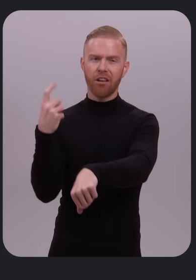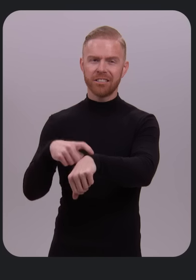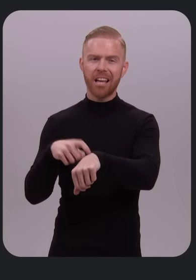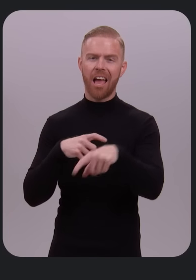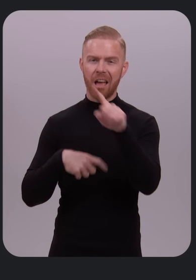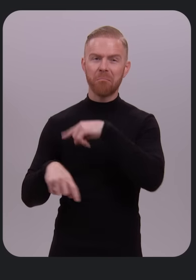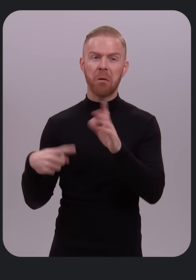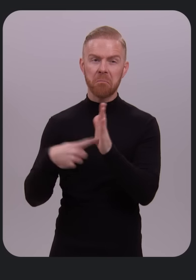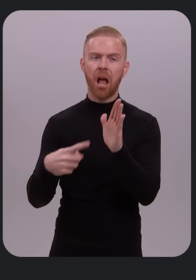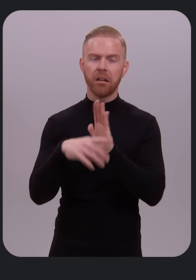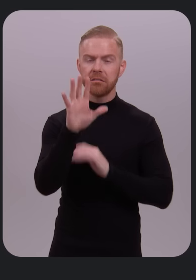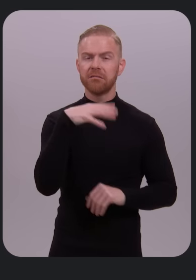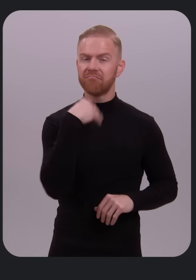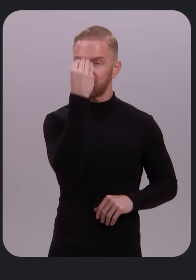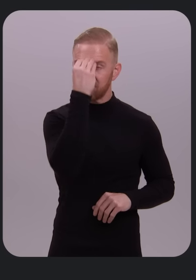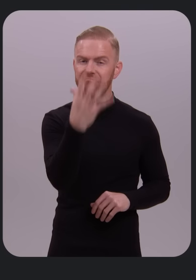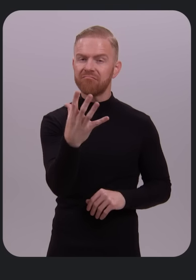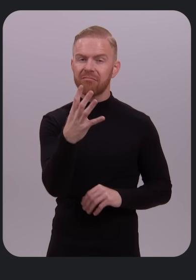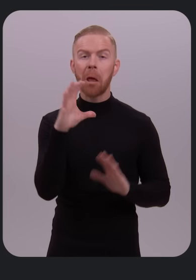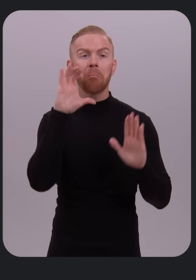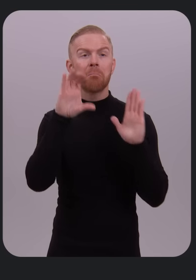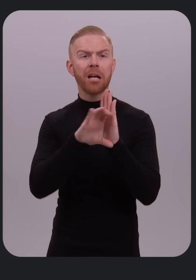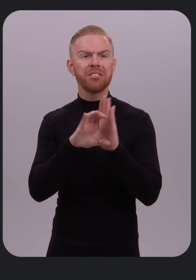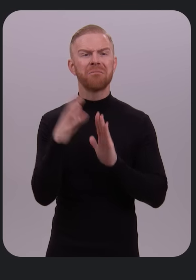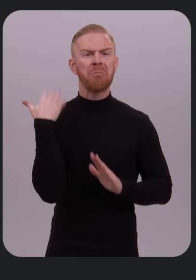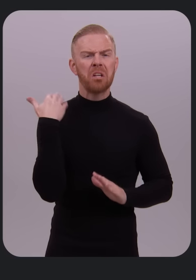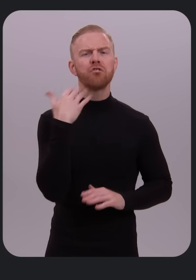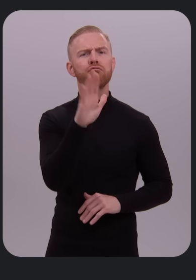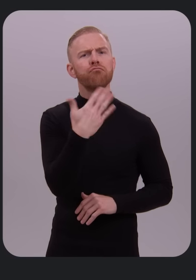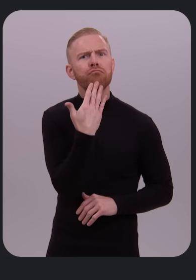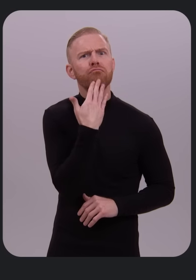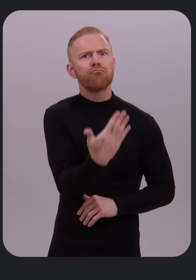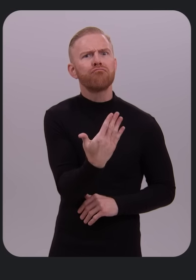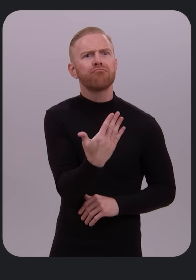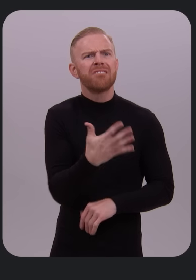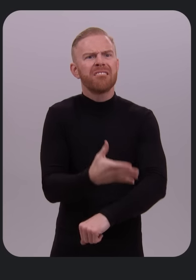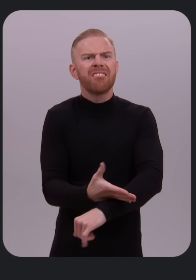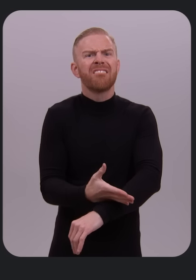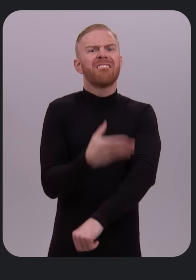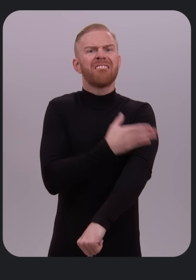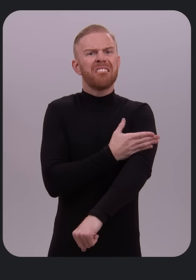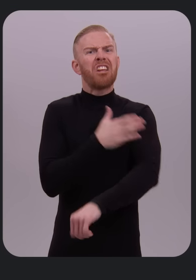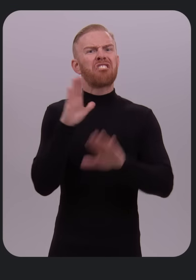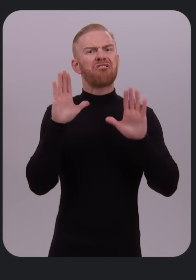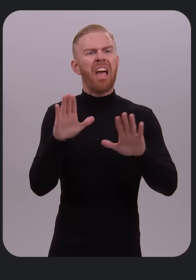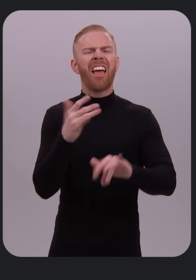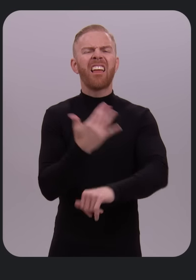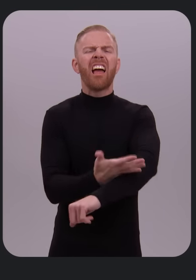this model and the progression has gone from good, great, to stunning.